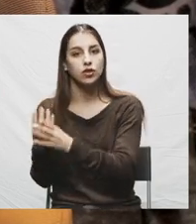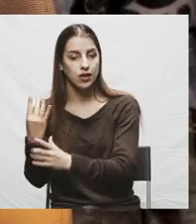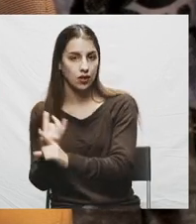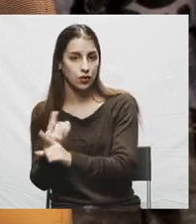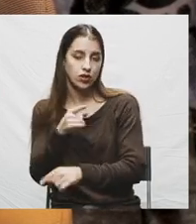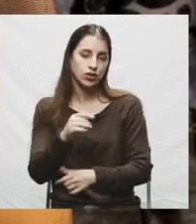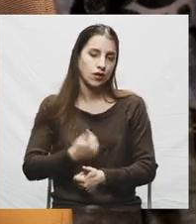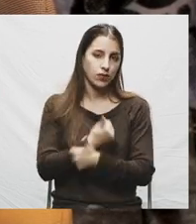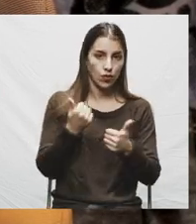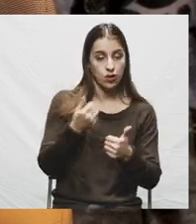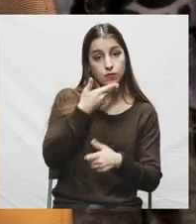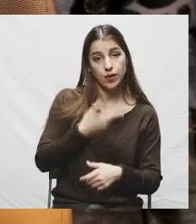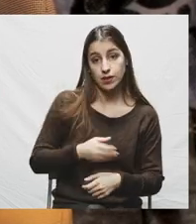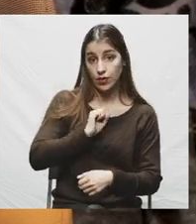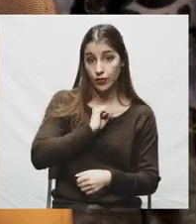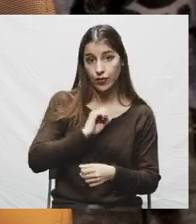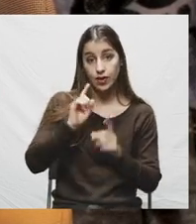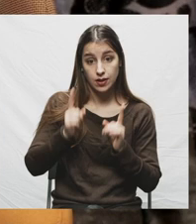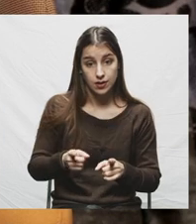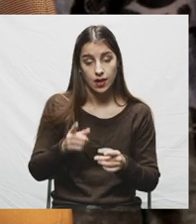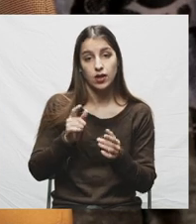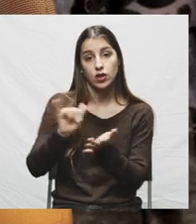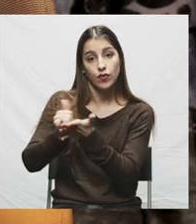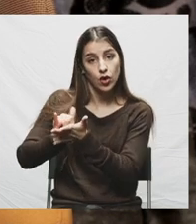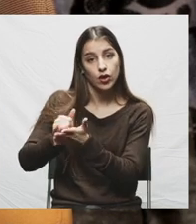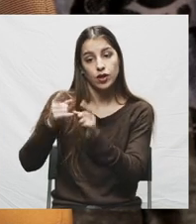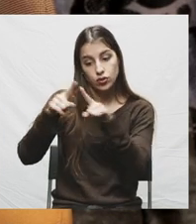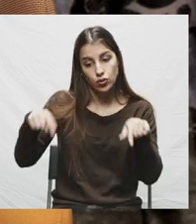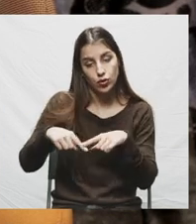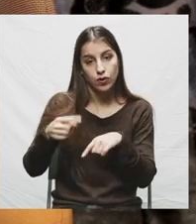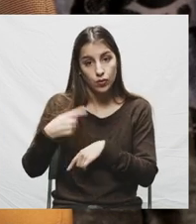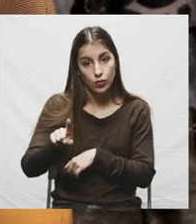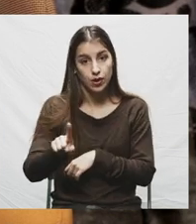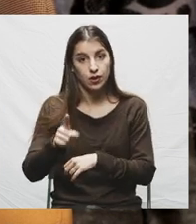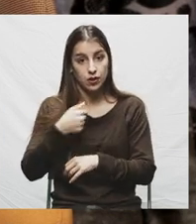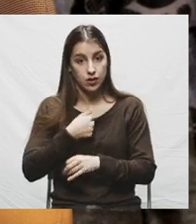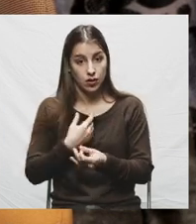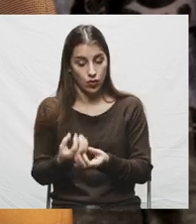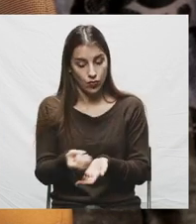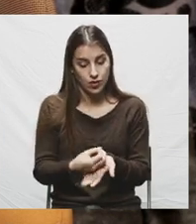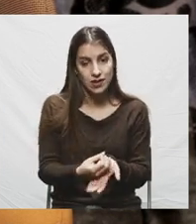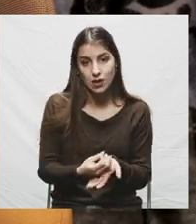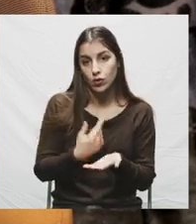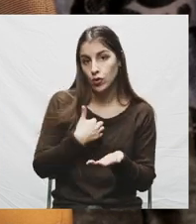Well. This linked to my initial experience, in New York about going to the studio… without...